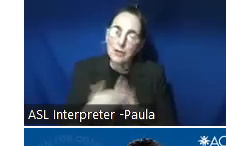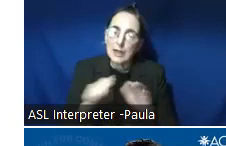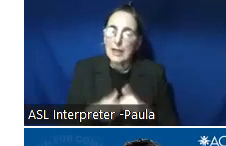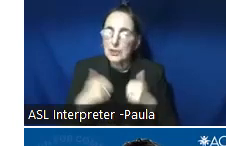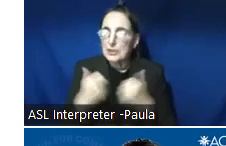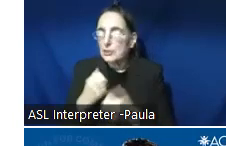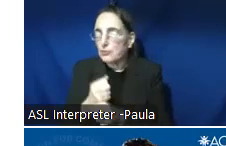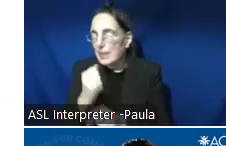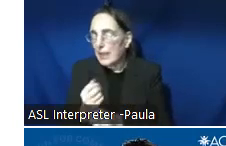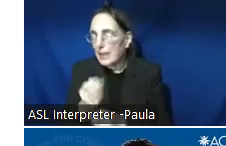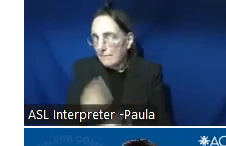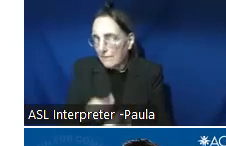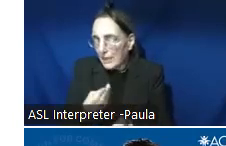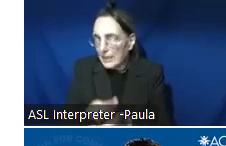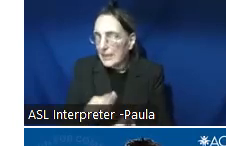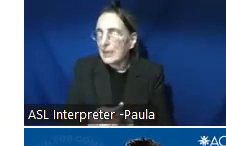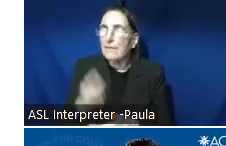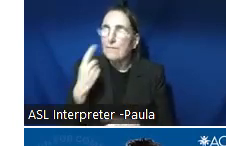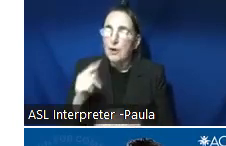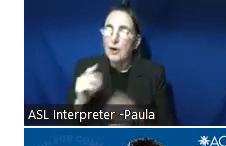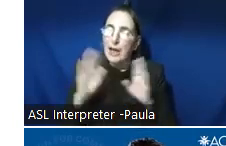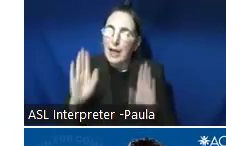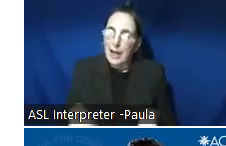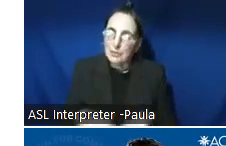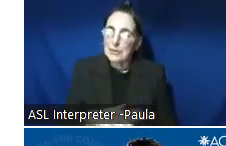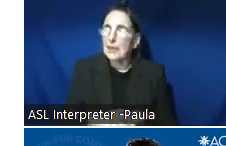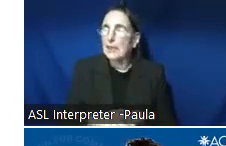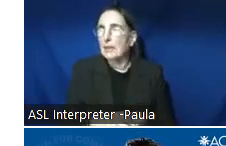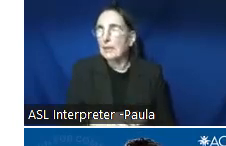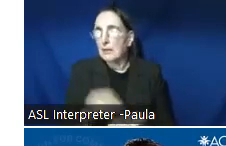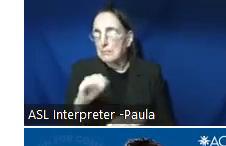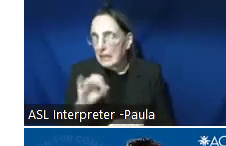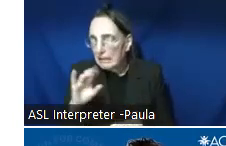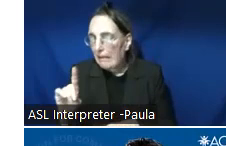continuance of care, public housing authorities, Medicaid, and other funding for health and community living to